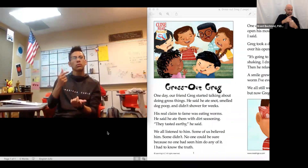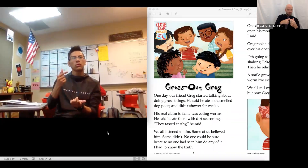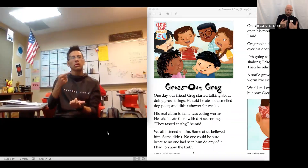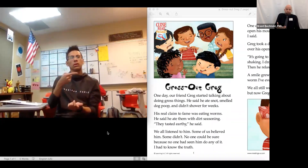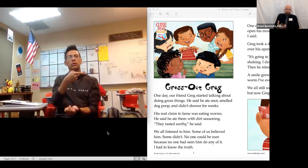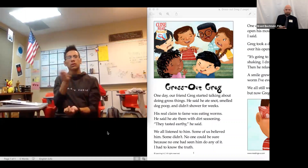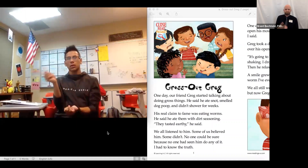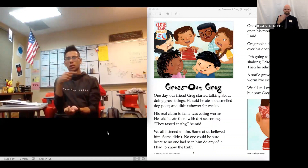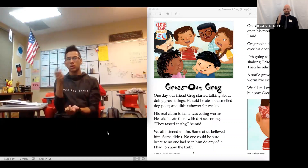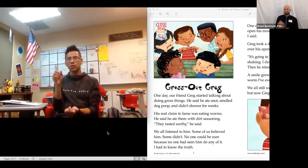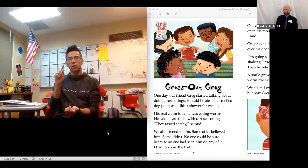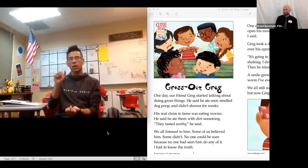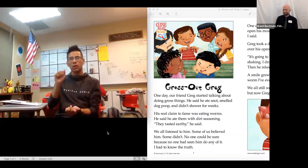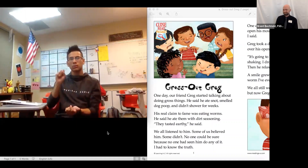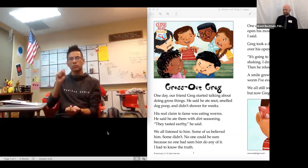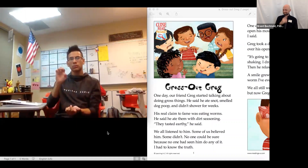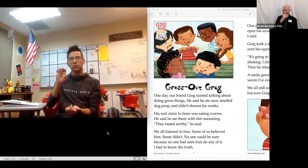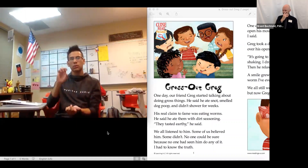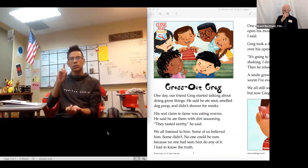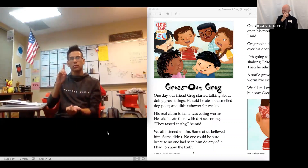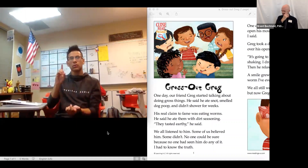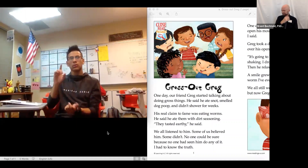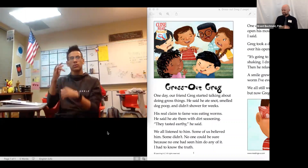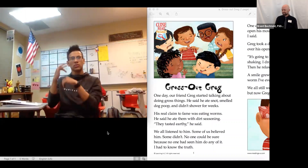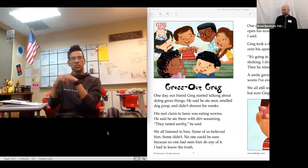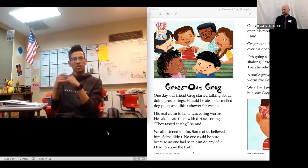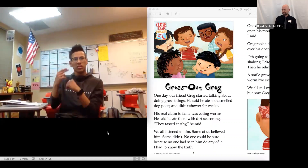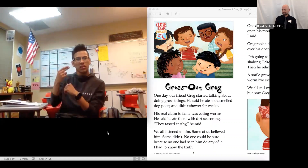He's fingerspelling and then he signed it correctly but he kinda gave a shrug as if to say "I don't know what that means."